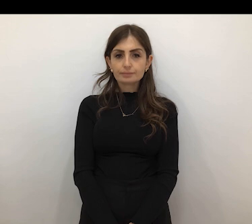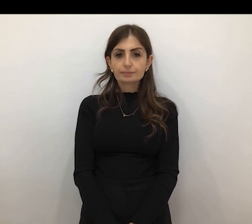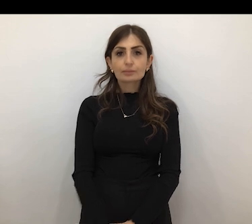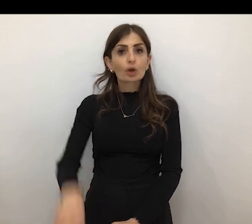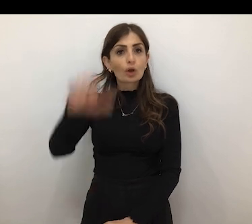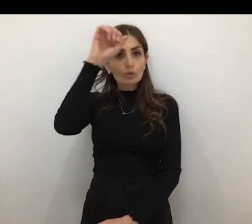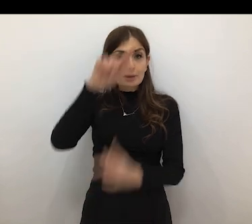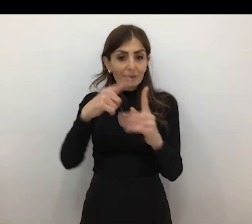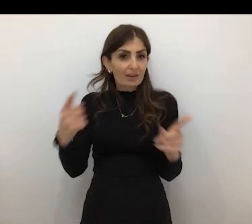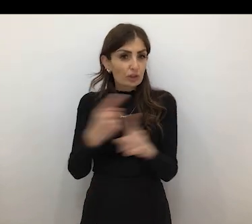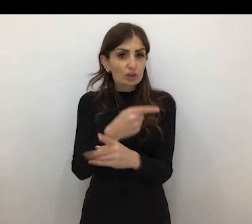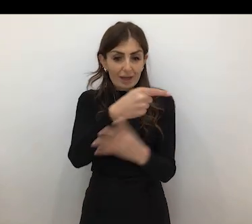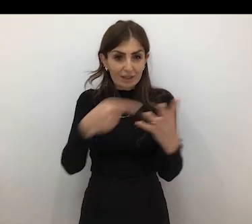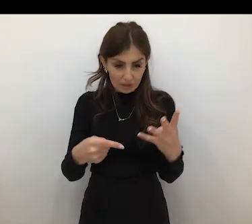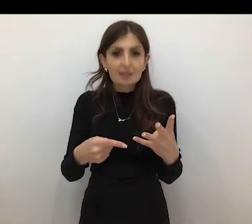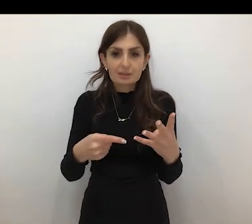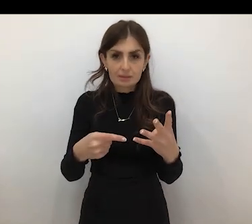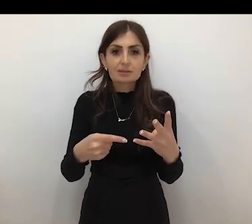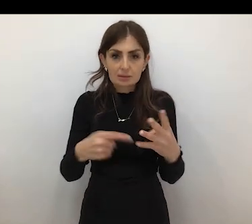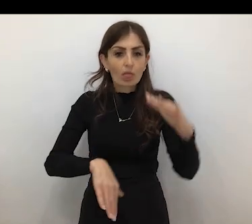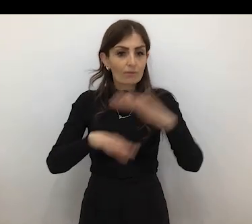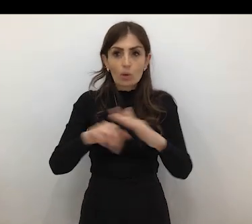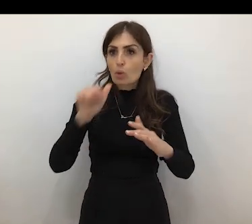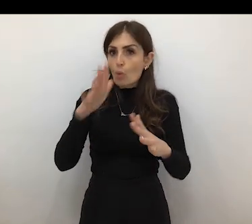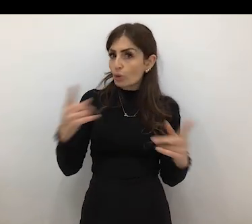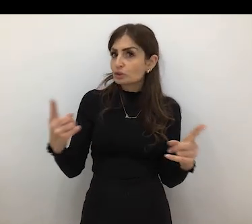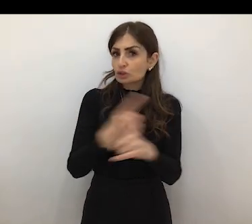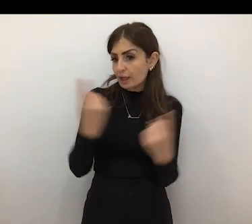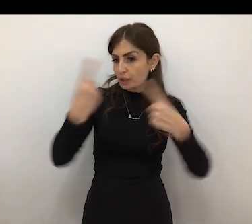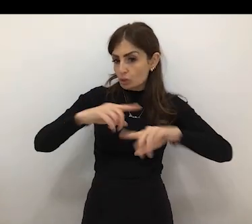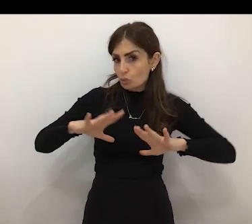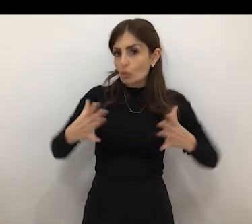Please note, if you make changes to this section, the total expenses won't automatically recalculate